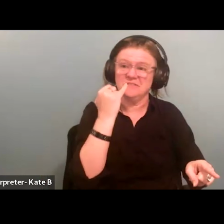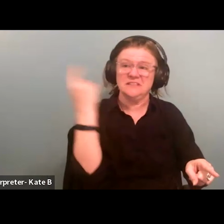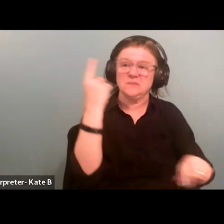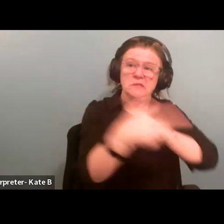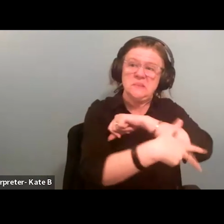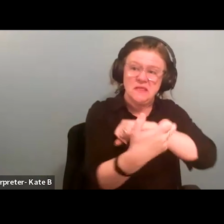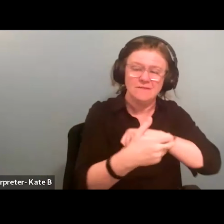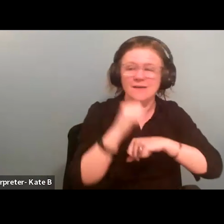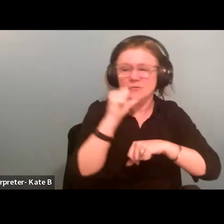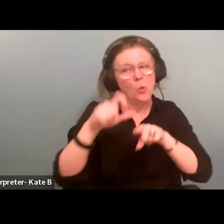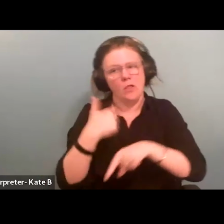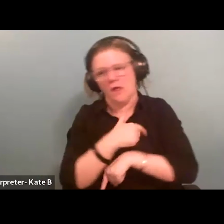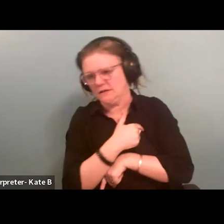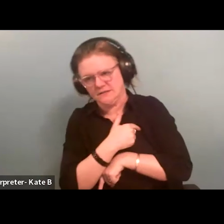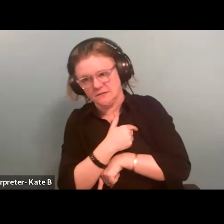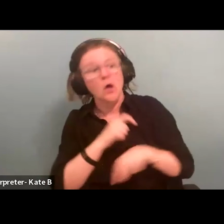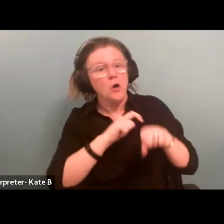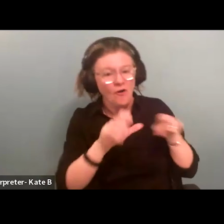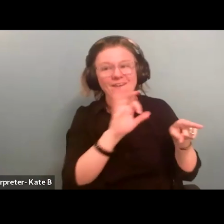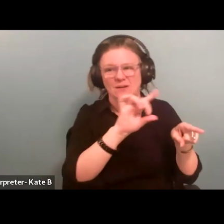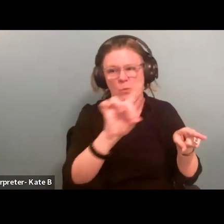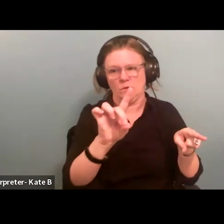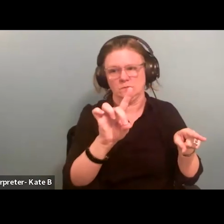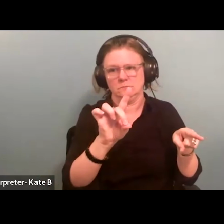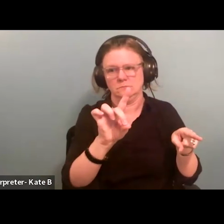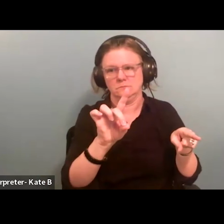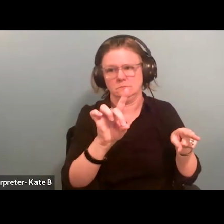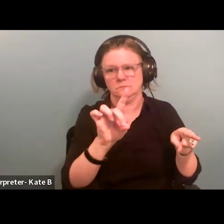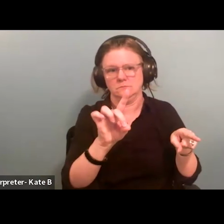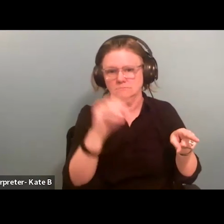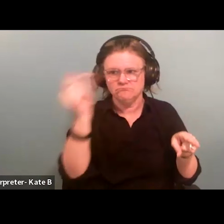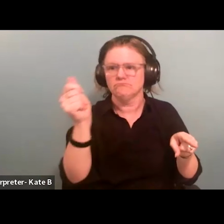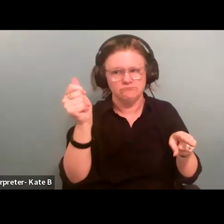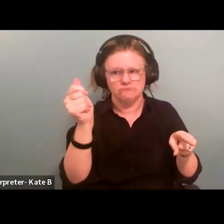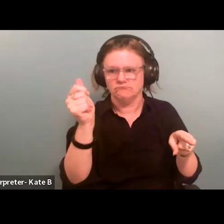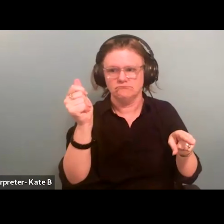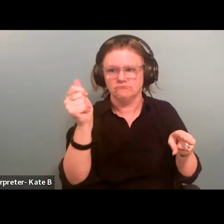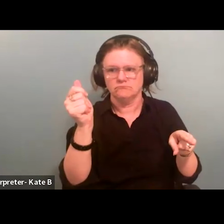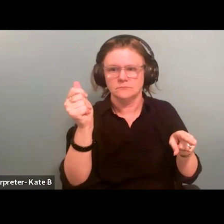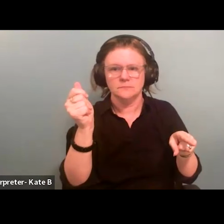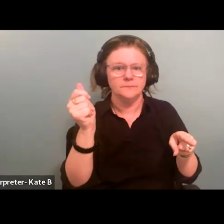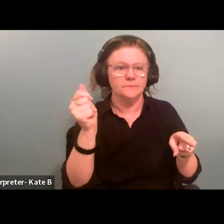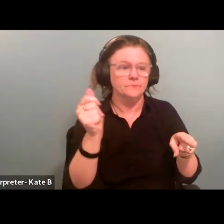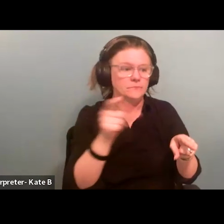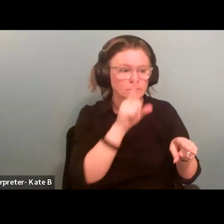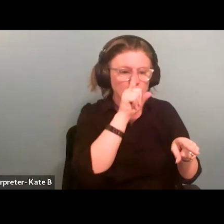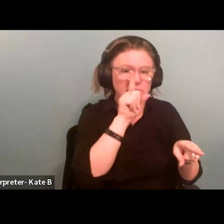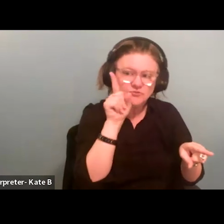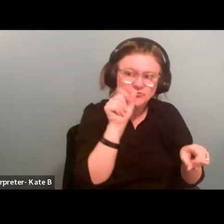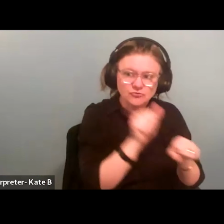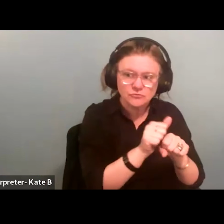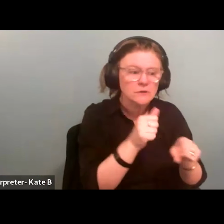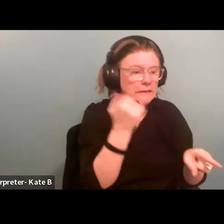don't call Protective Services. Call 911. Help immediately. Make sure that if someone has that need